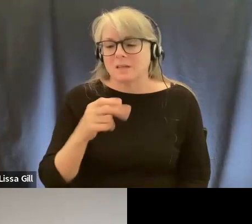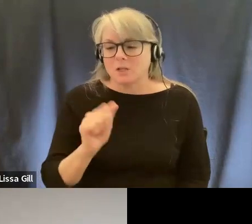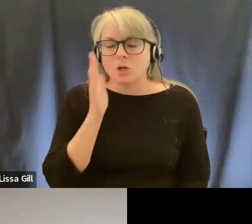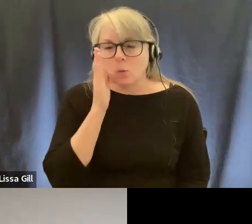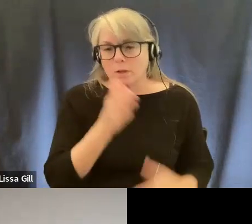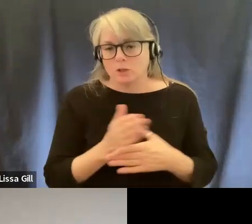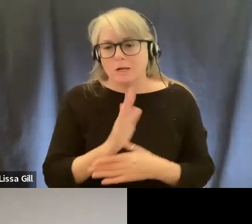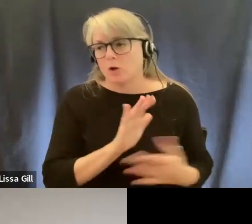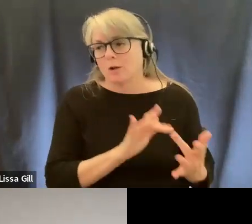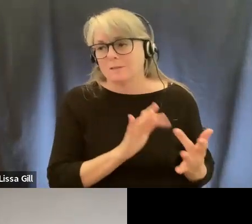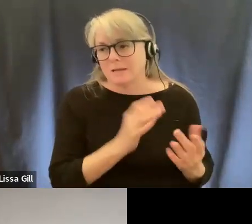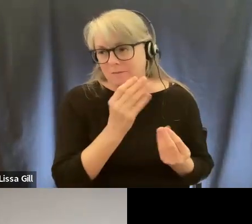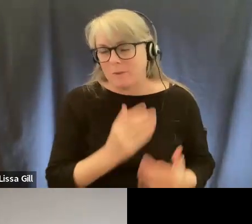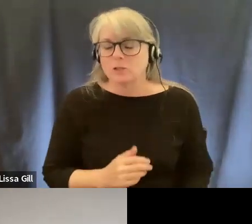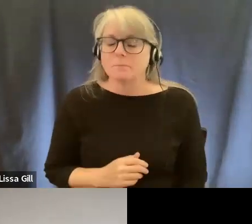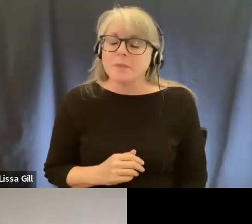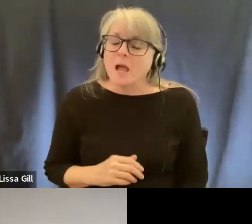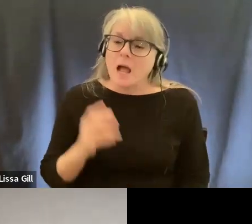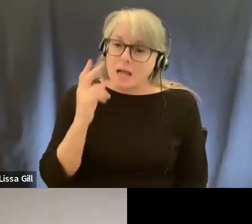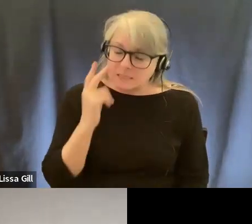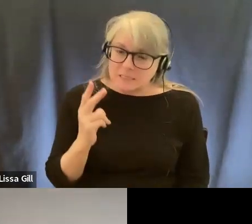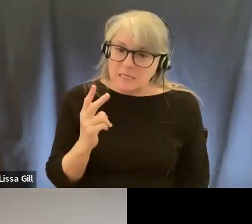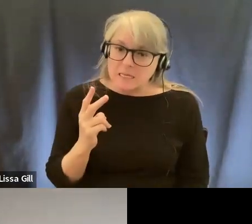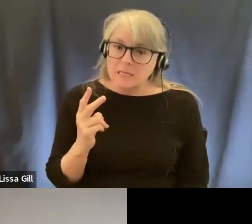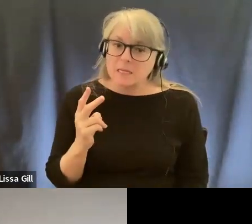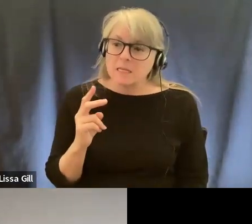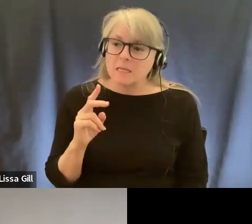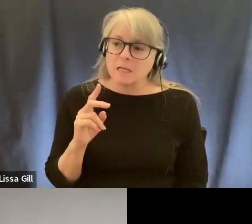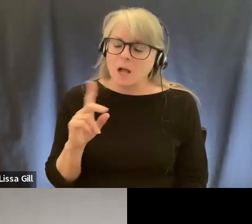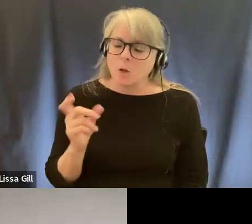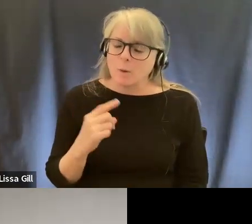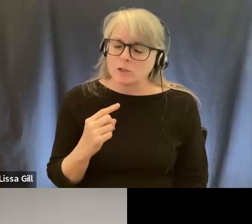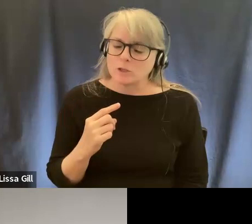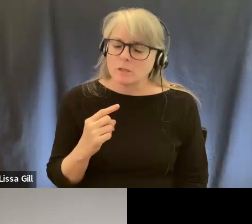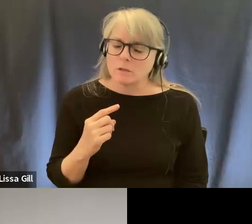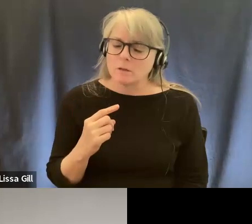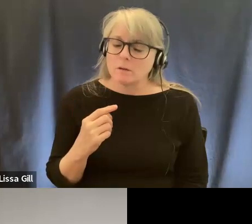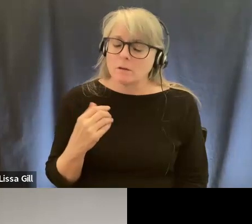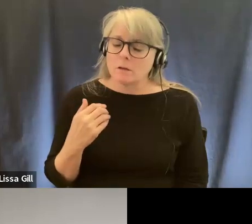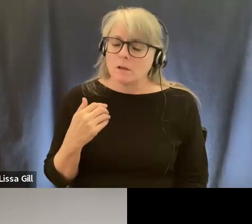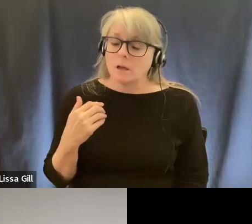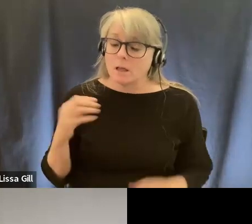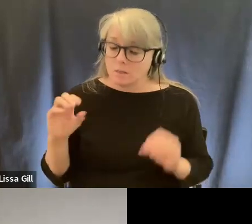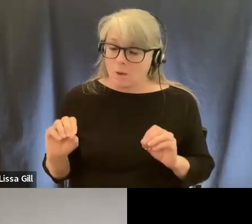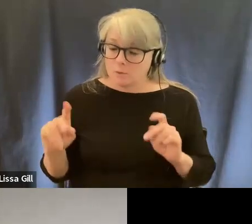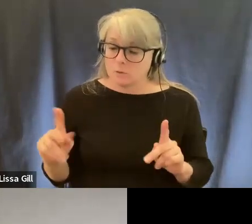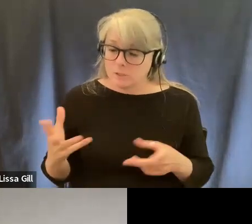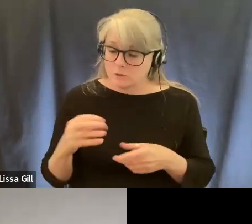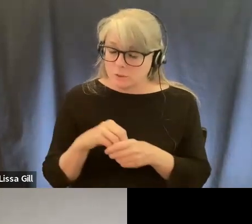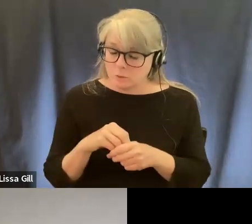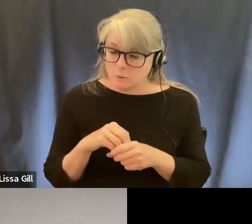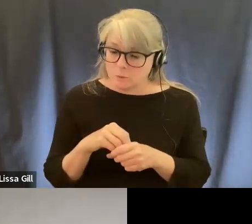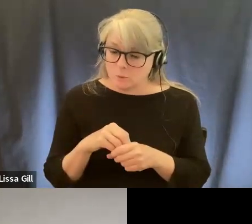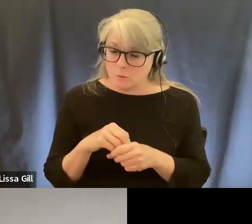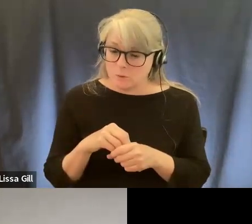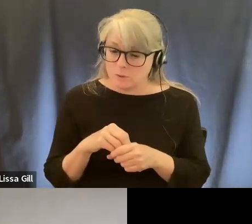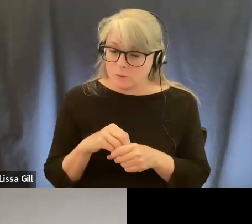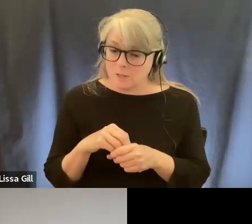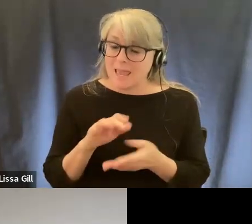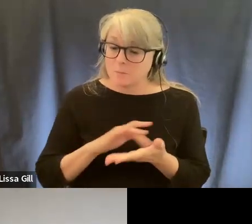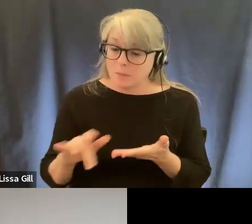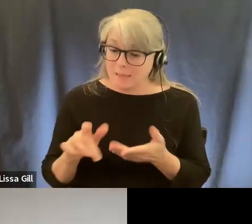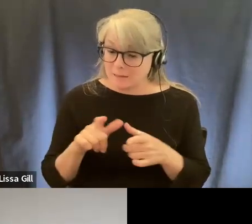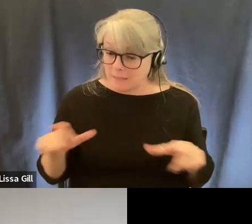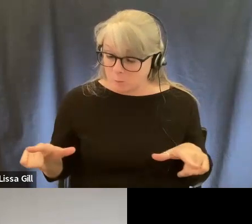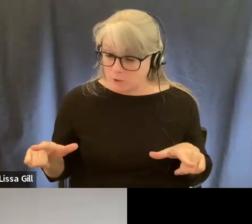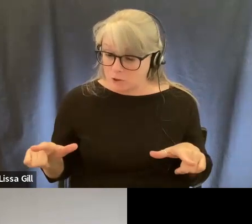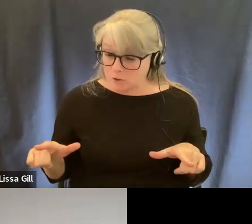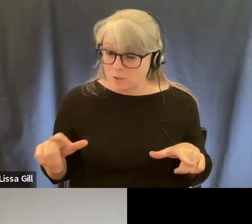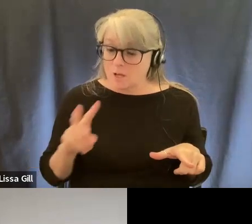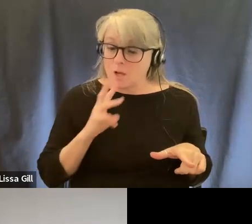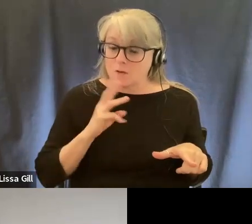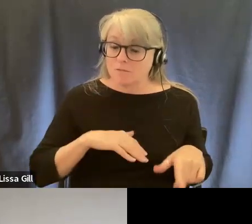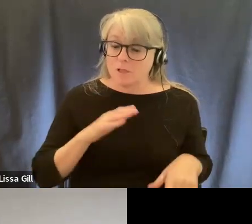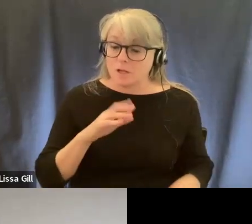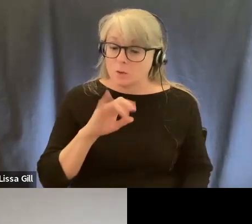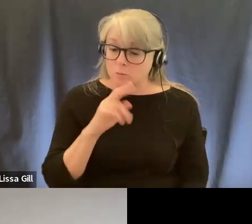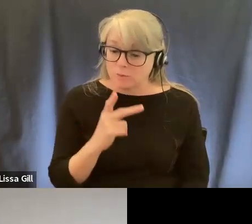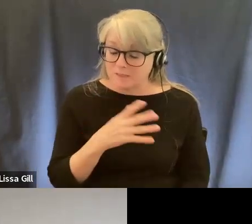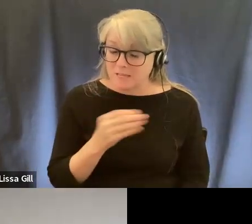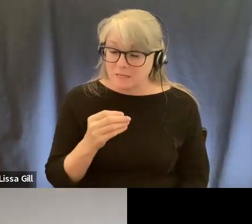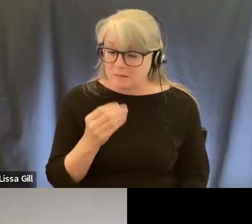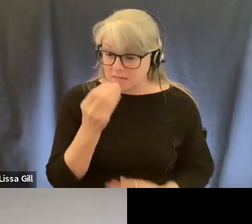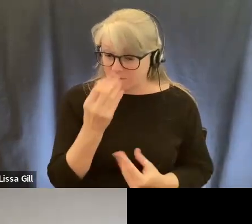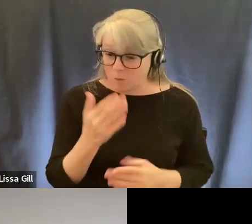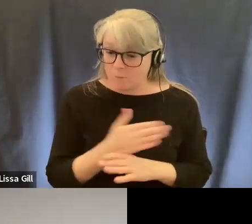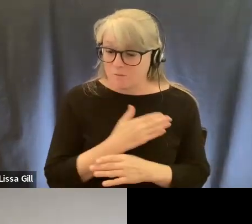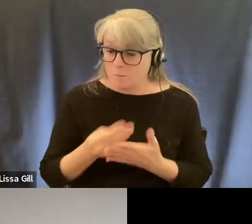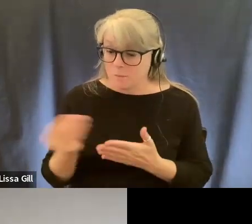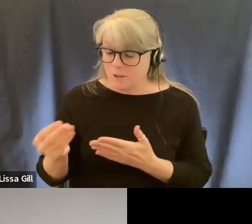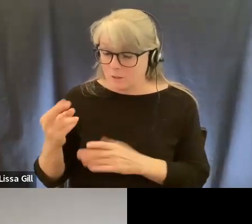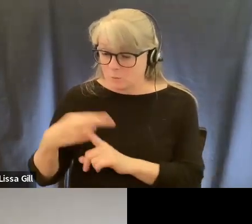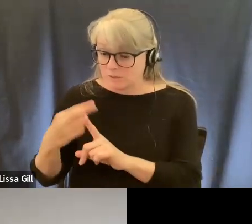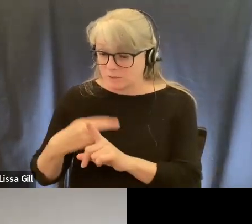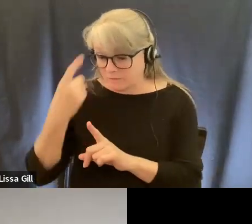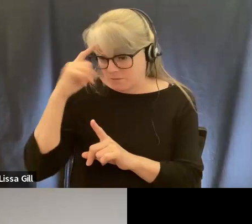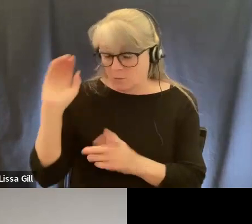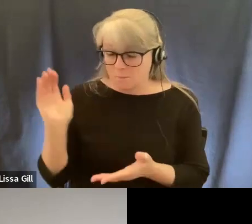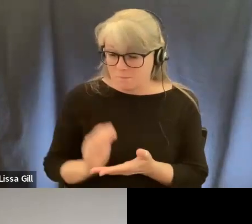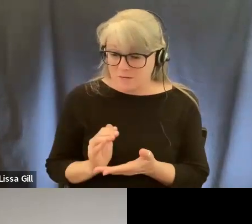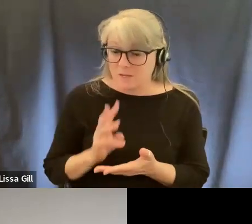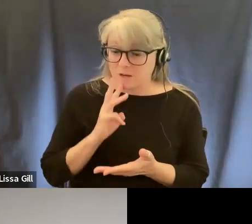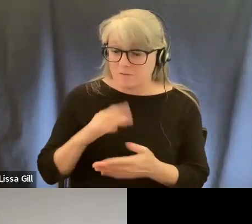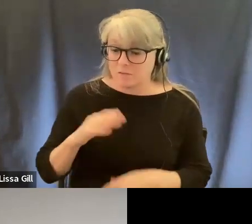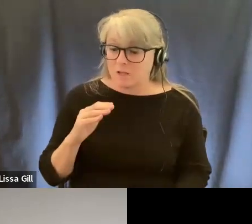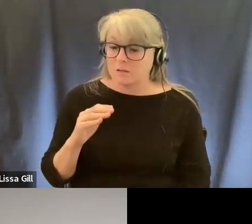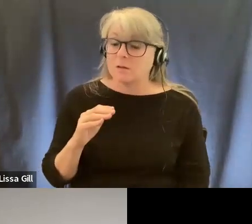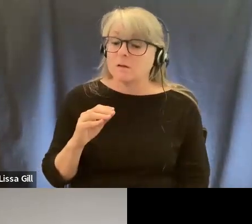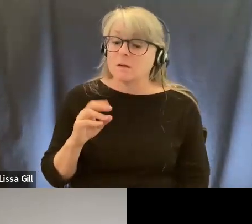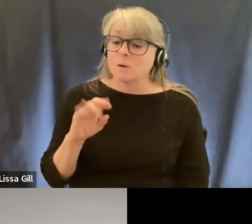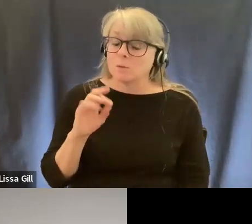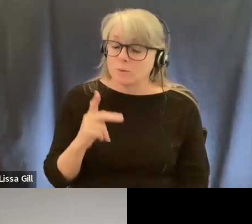I do see a question. Are there opportunities to include in plain language flood risk flood rating info before buying or renting information to mitigate flood risk before buying a home such as flood insurance, waterproof basements.